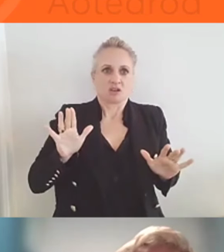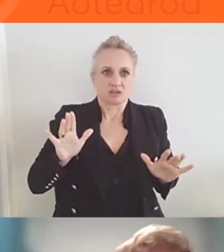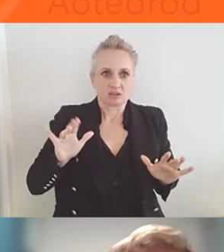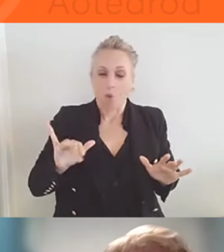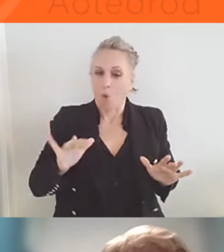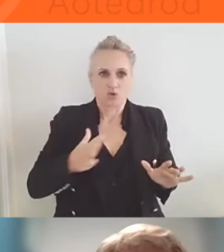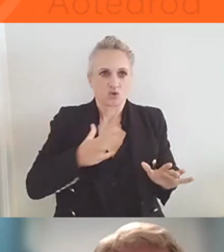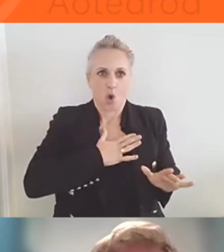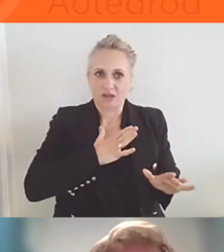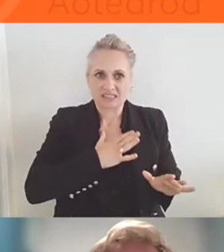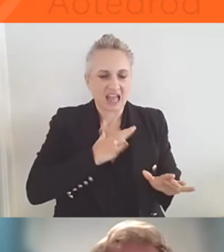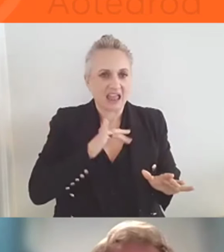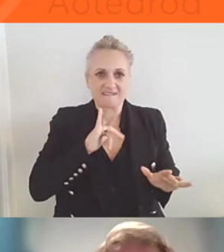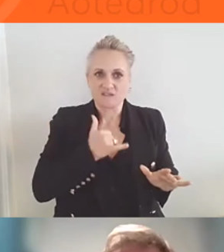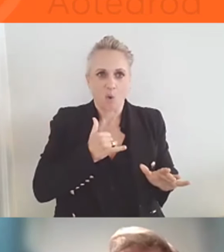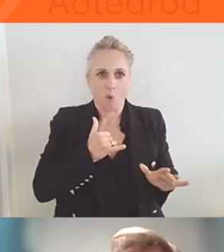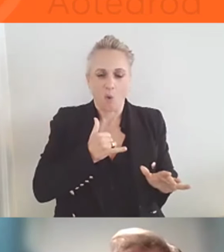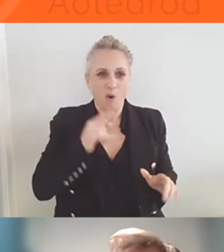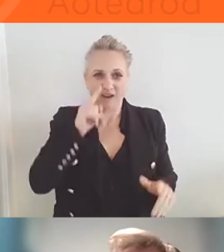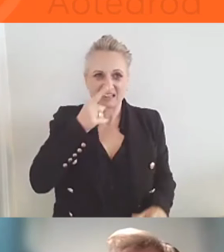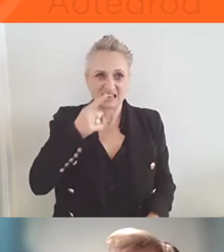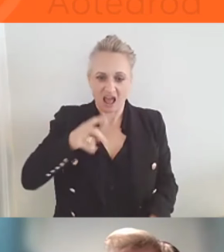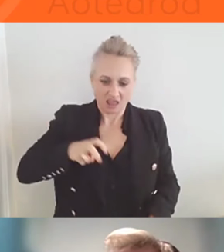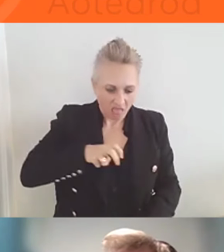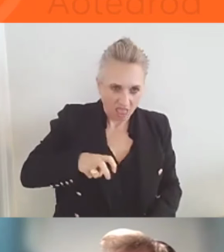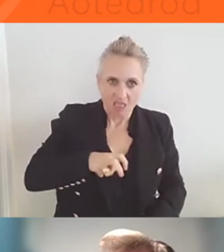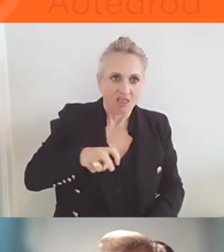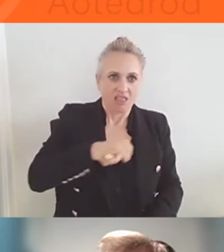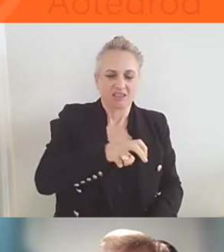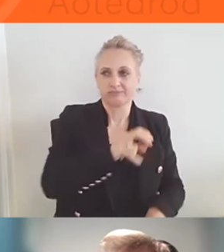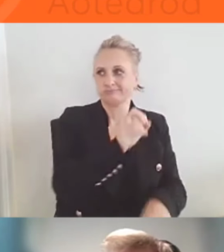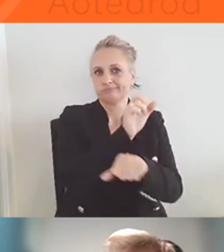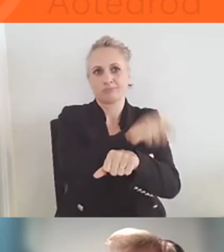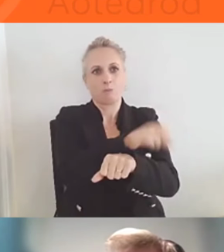not going to bother. And I mean the consequence of that, you can